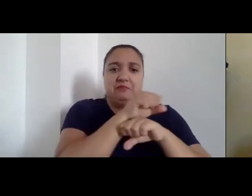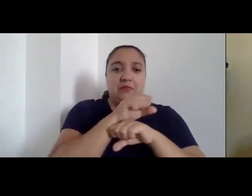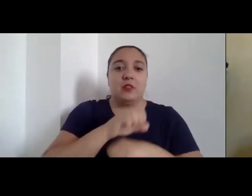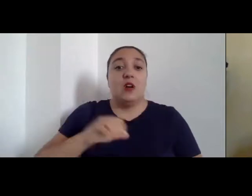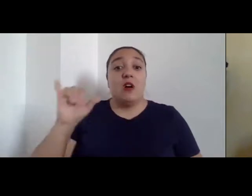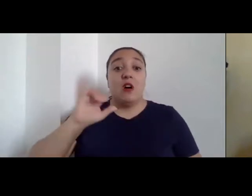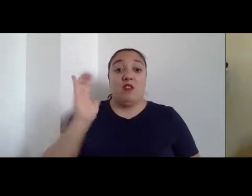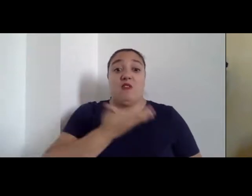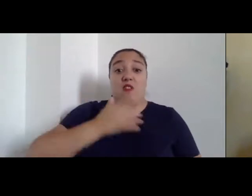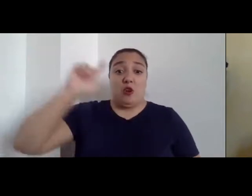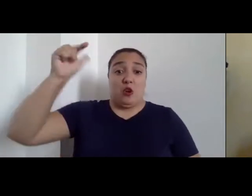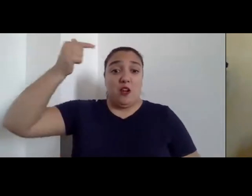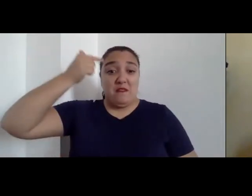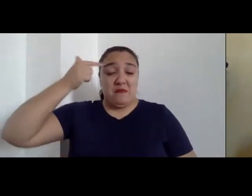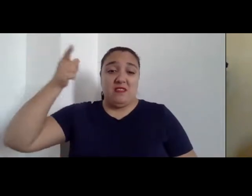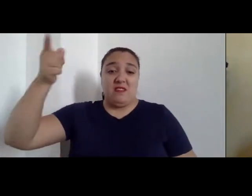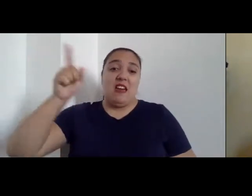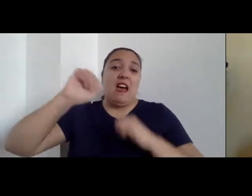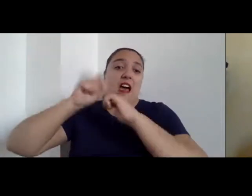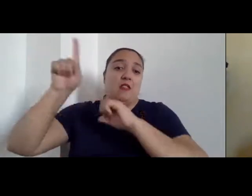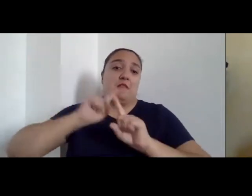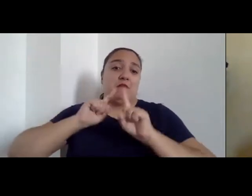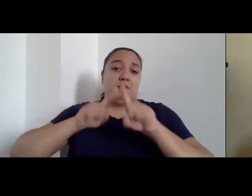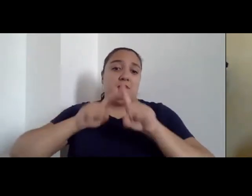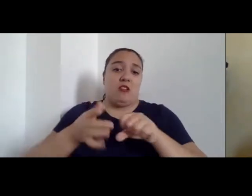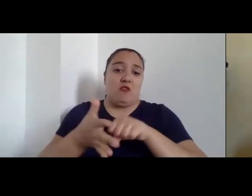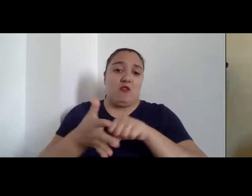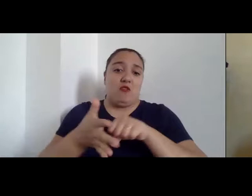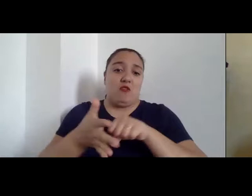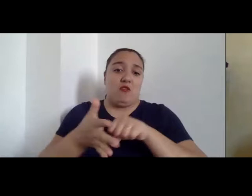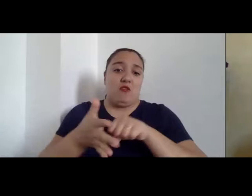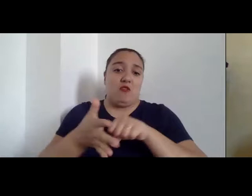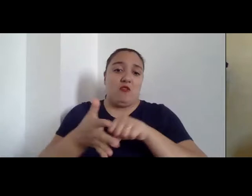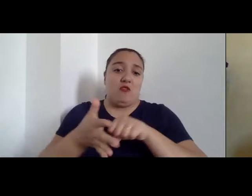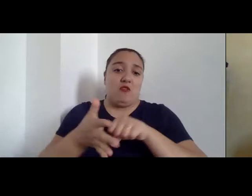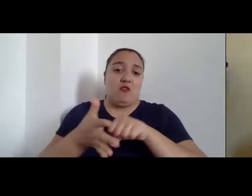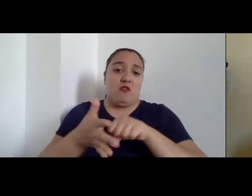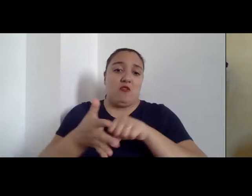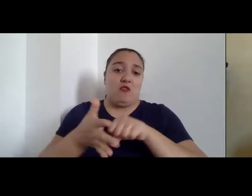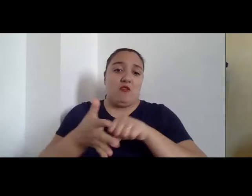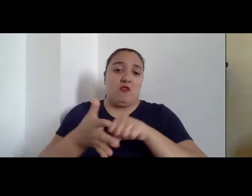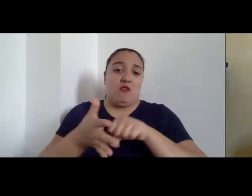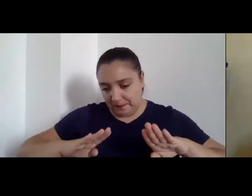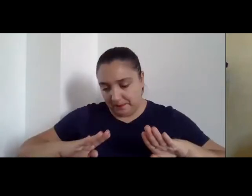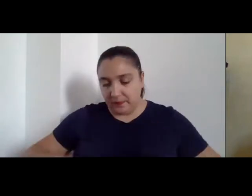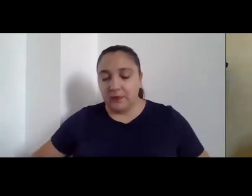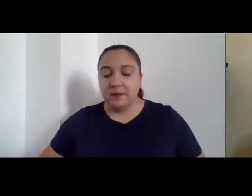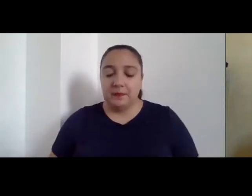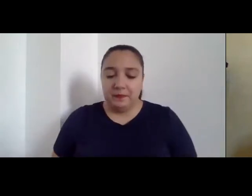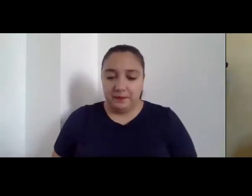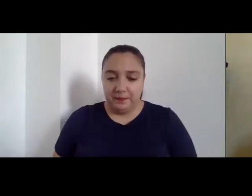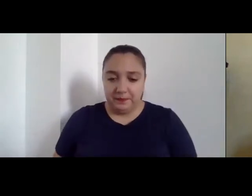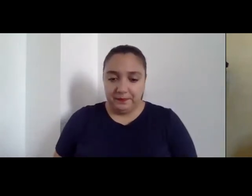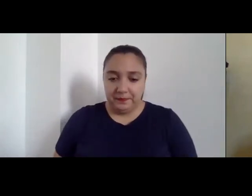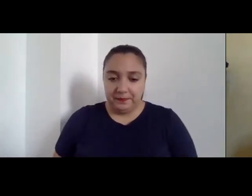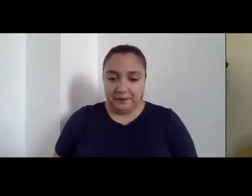last moment of silence.